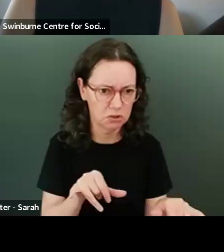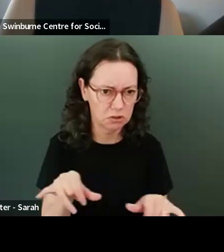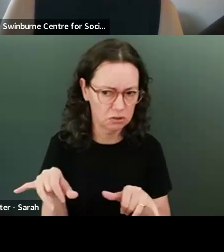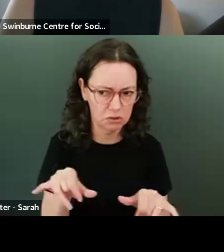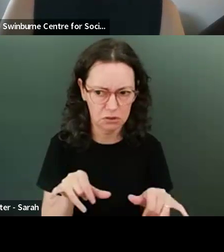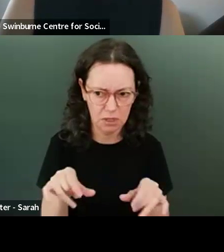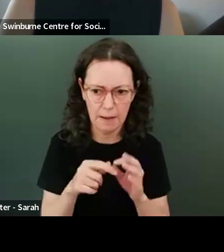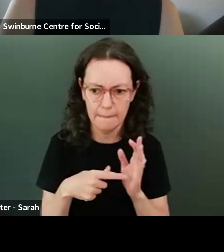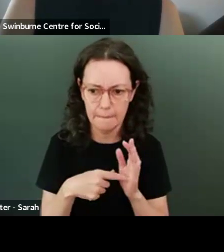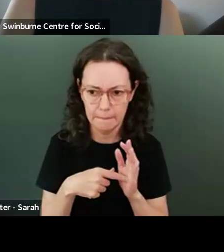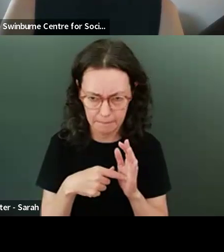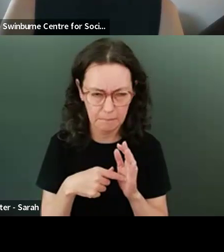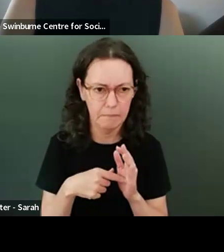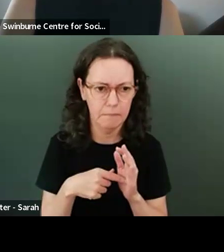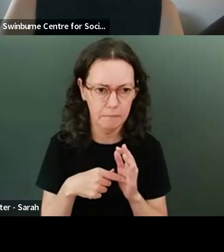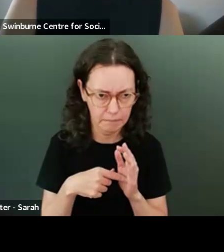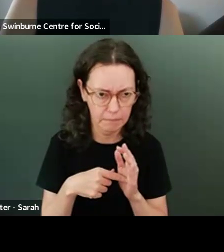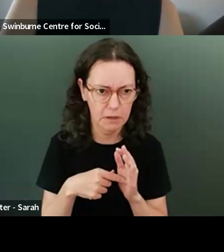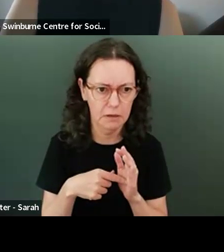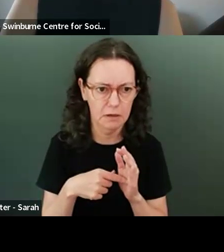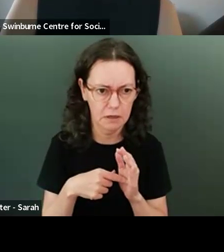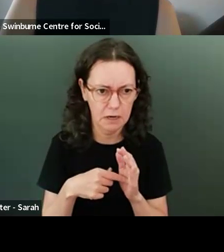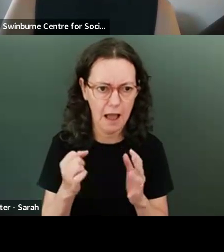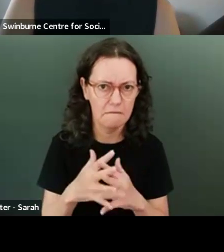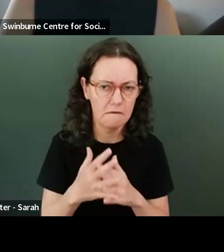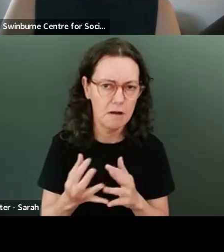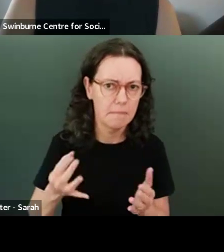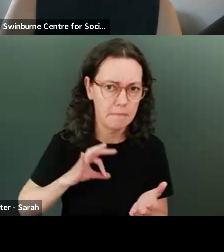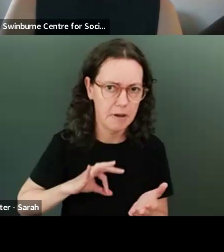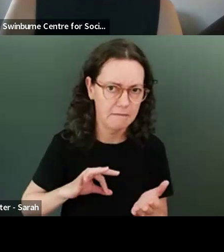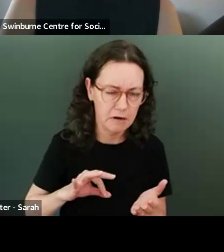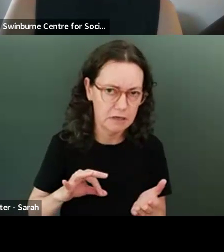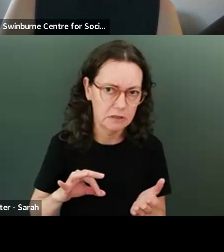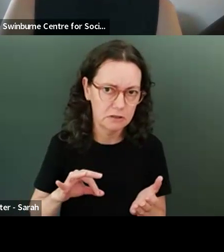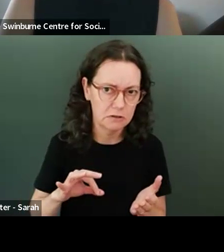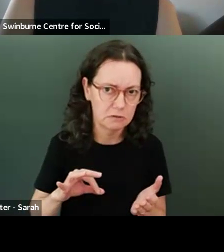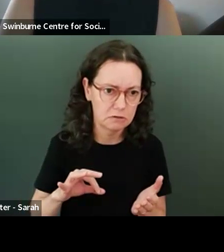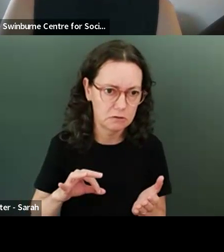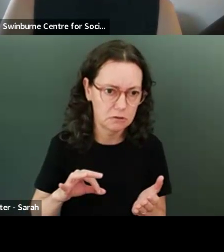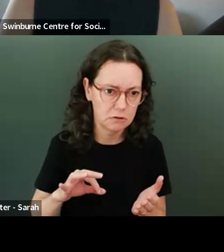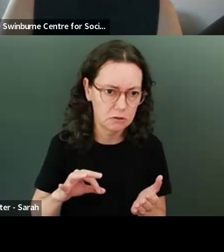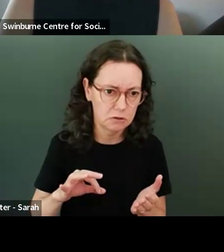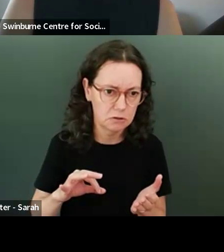been saying, you know, there's benefit